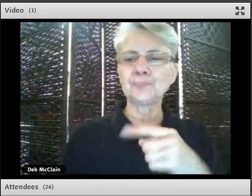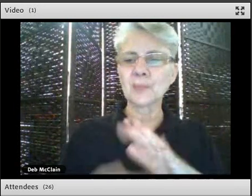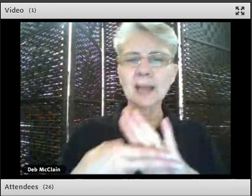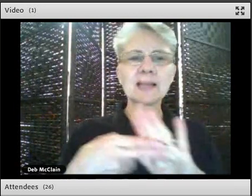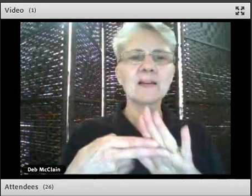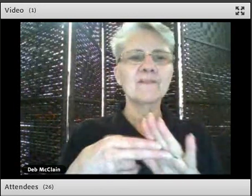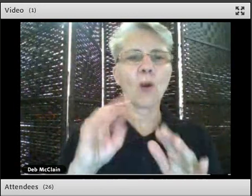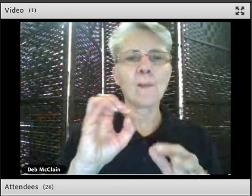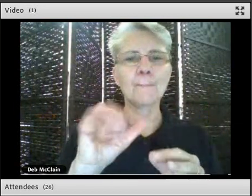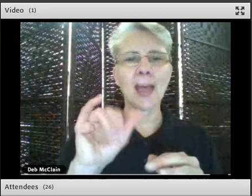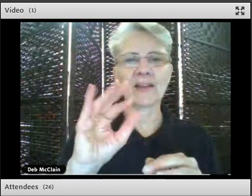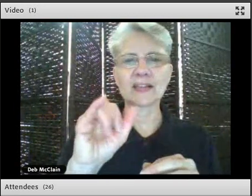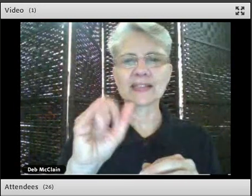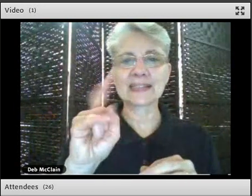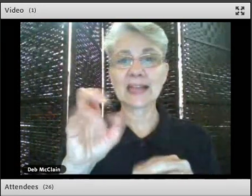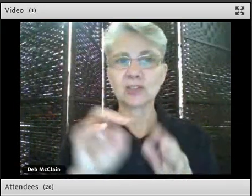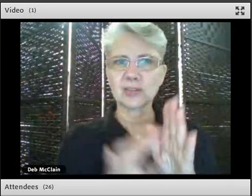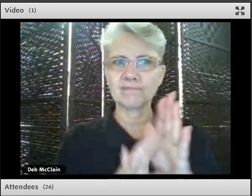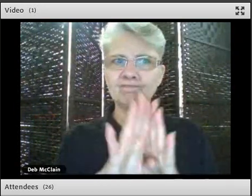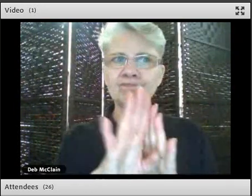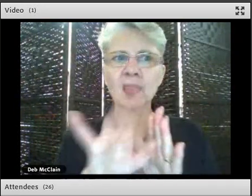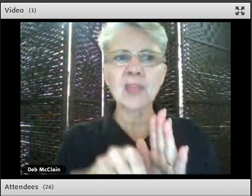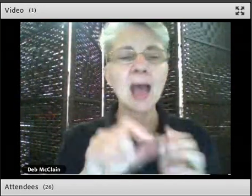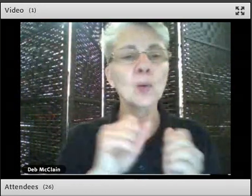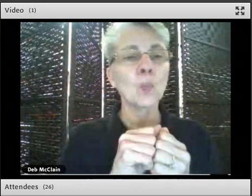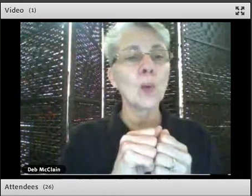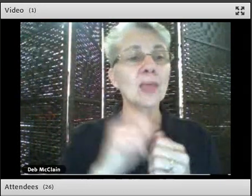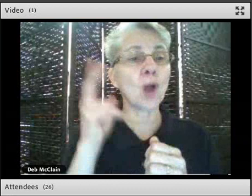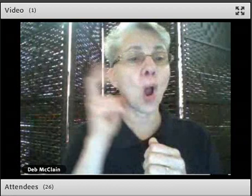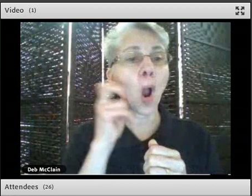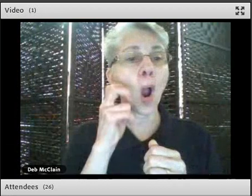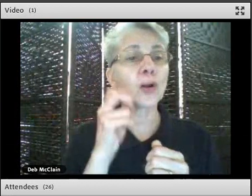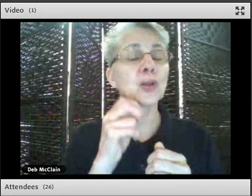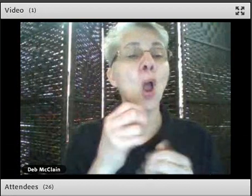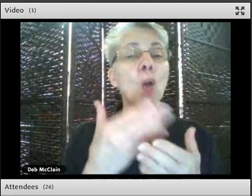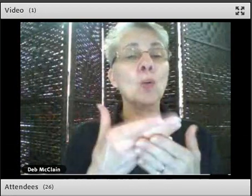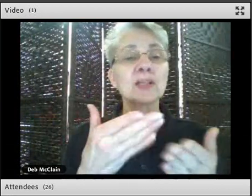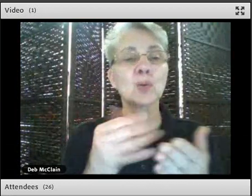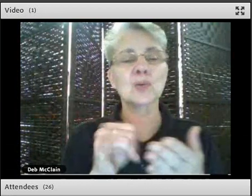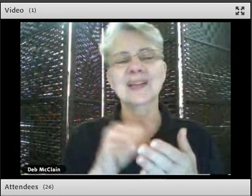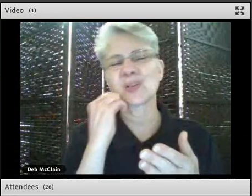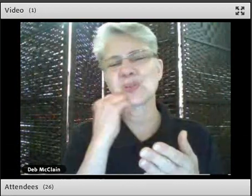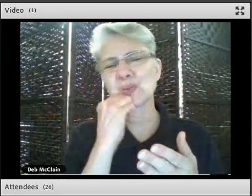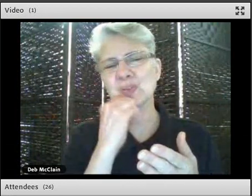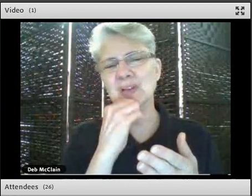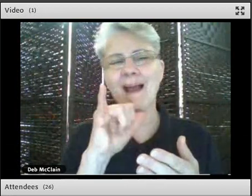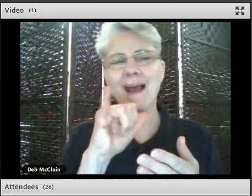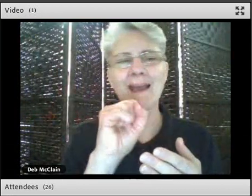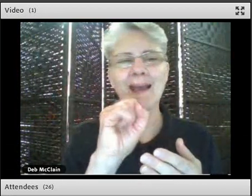there's usually an ISBN for the audiobooks.